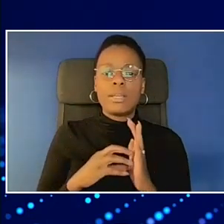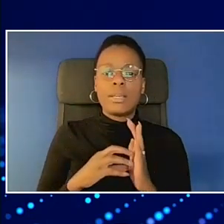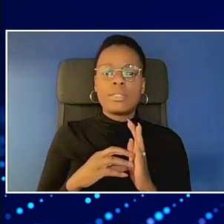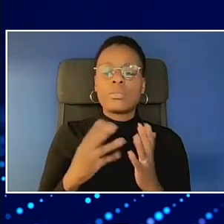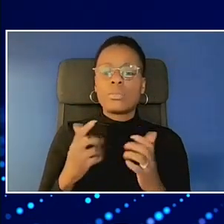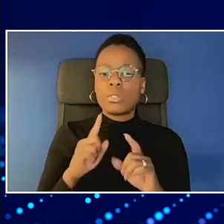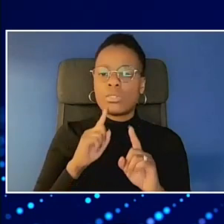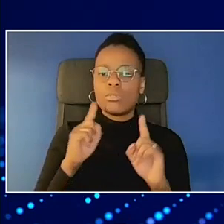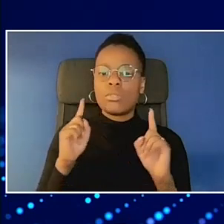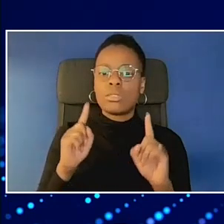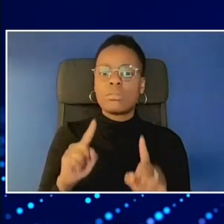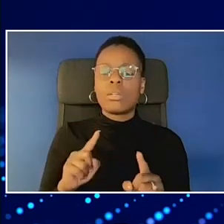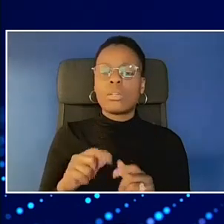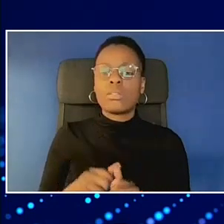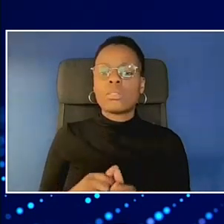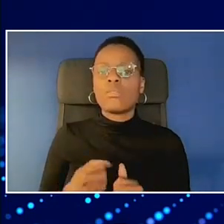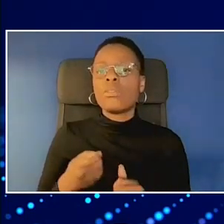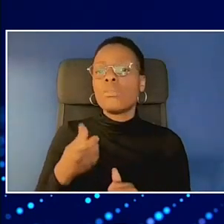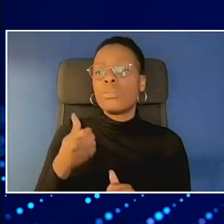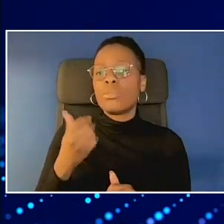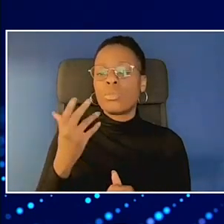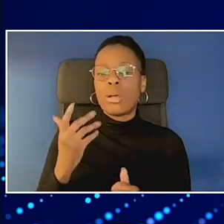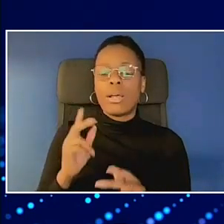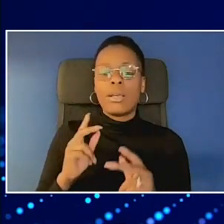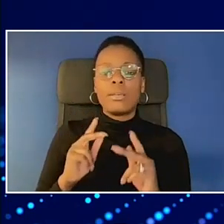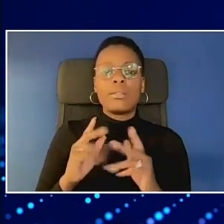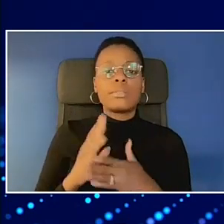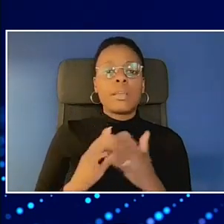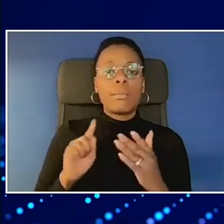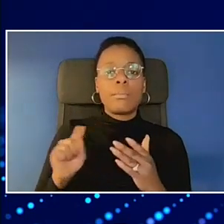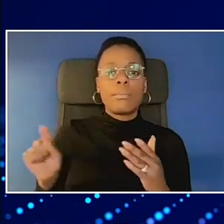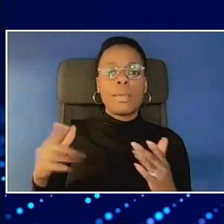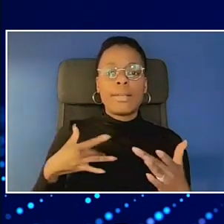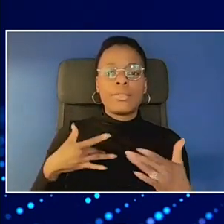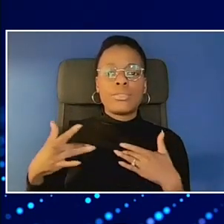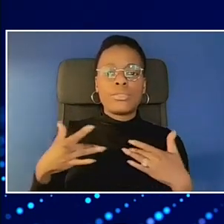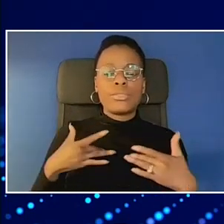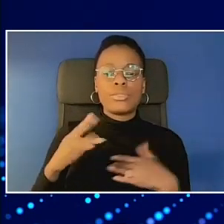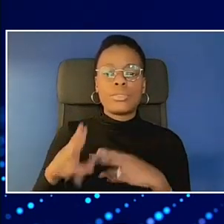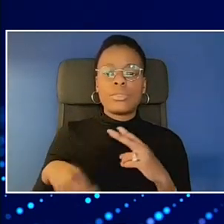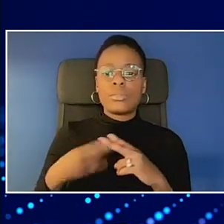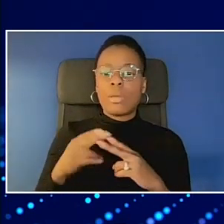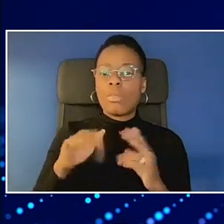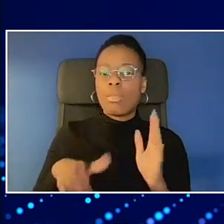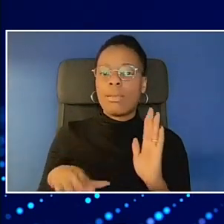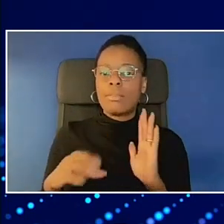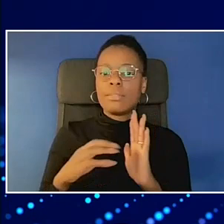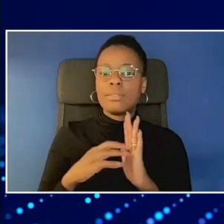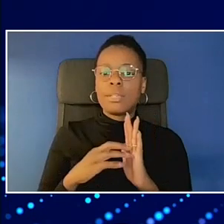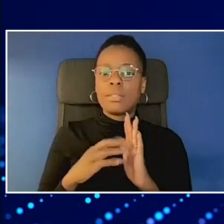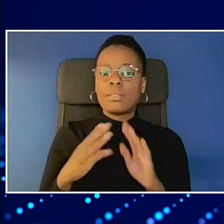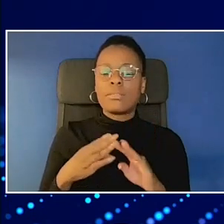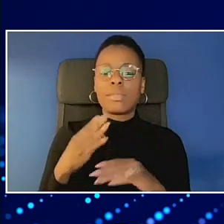We did that in response to concerns we received about that text. And after consideration, we determined